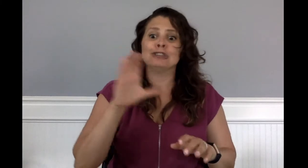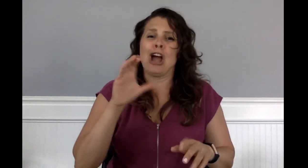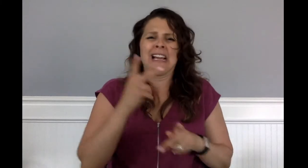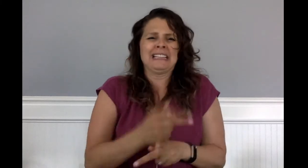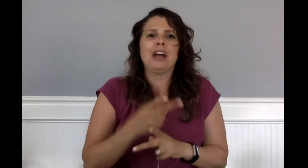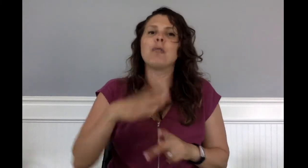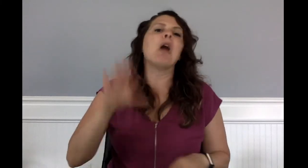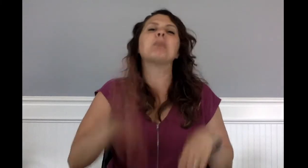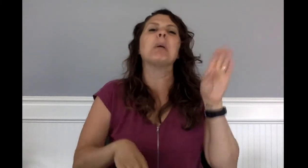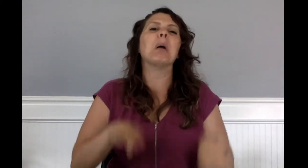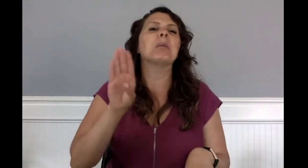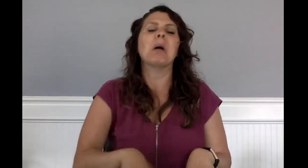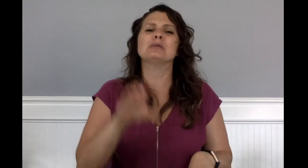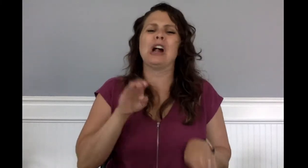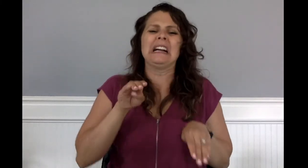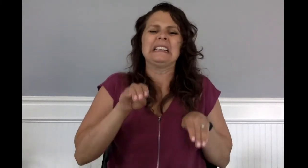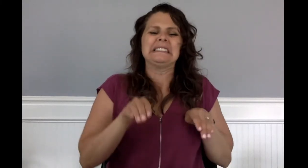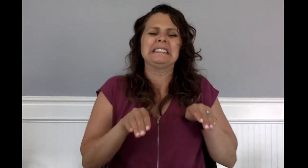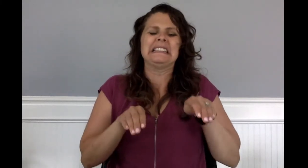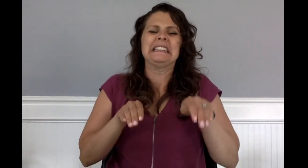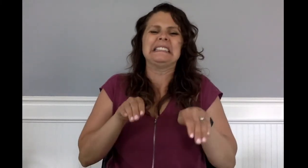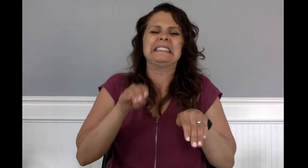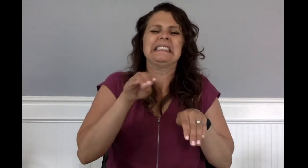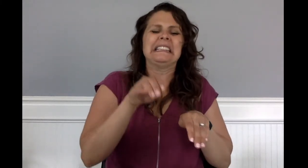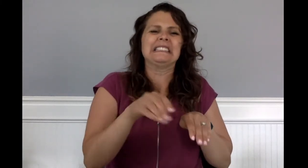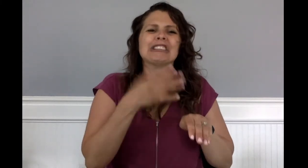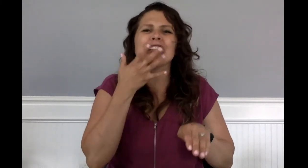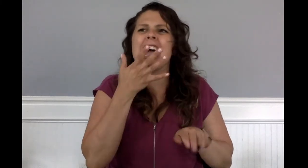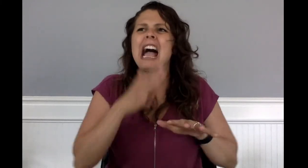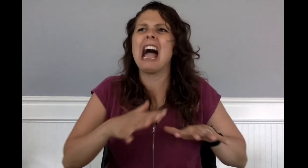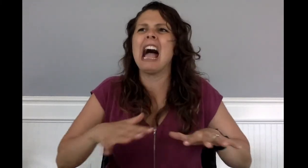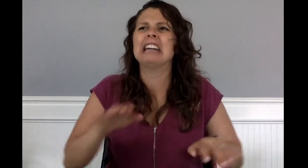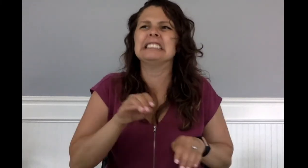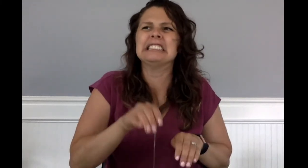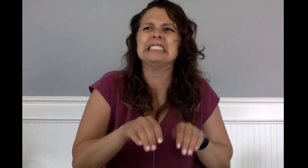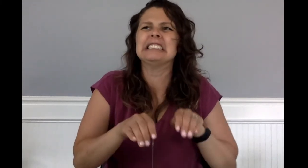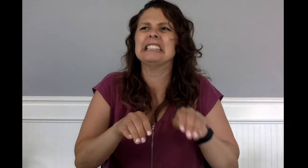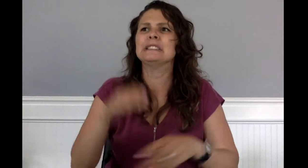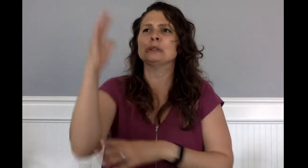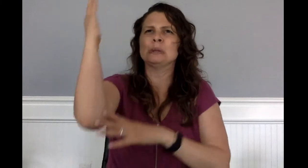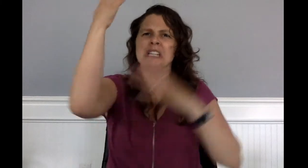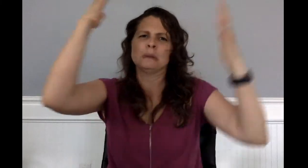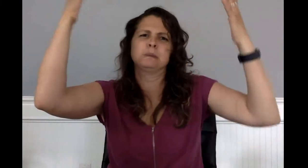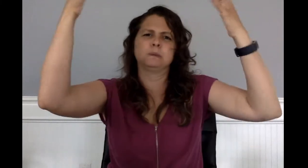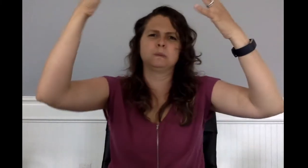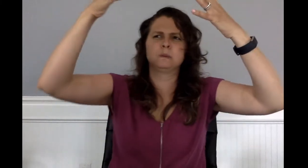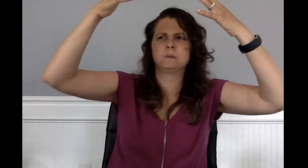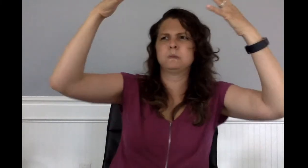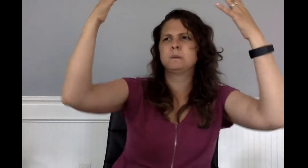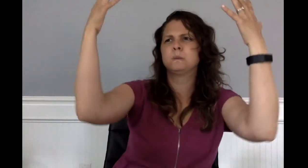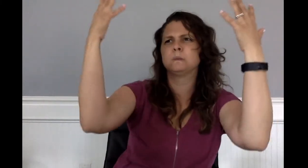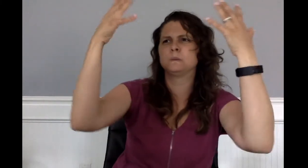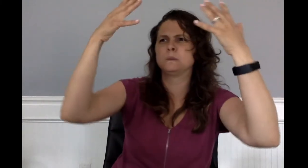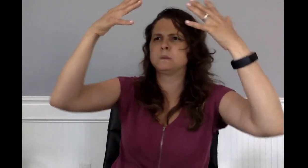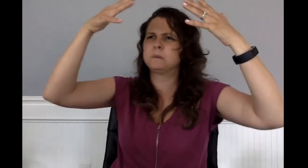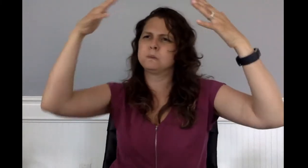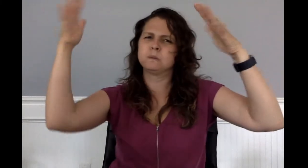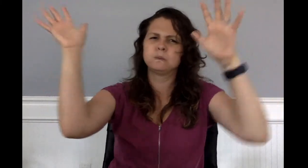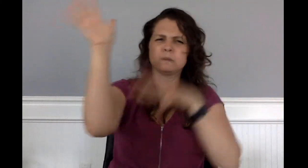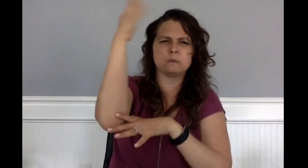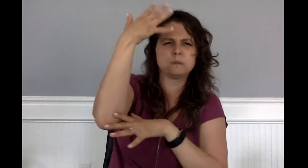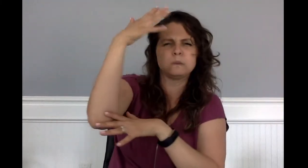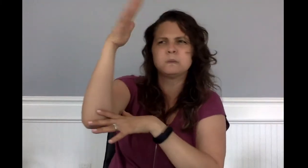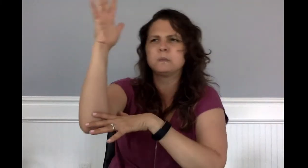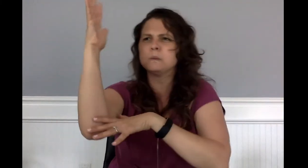He tried stepping lightly on the ground. The trees in the graveyard rustled and swayed.